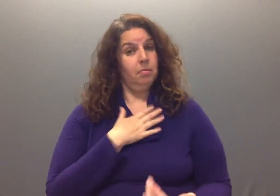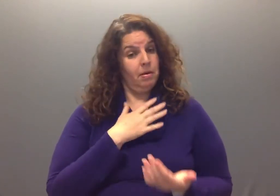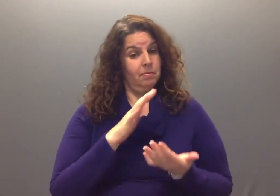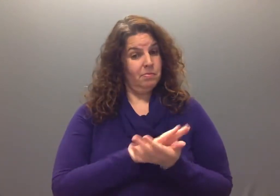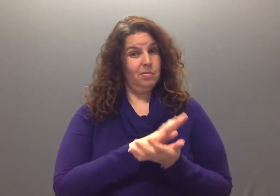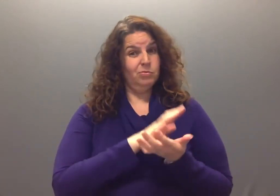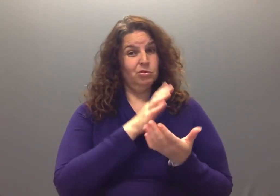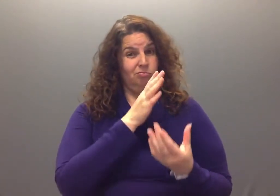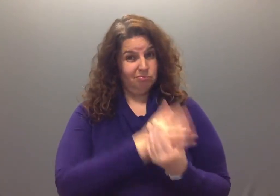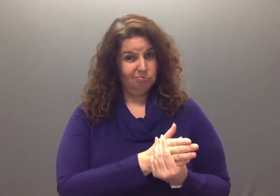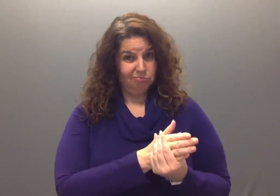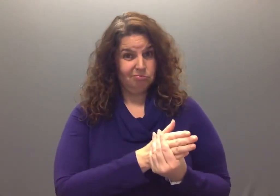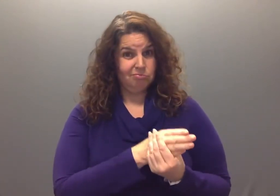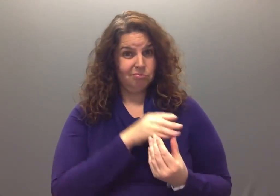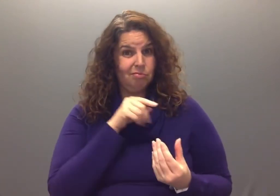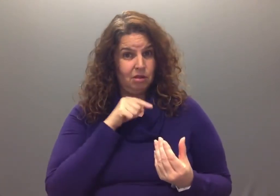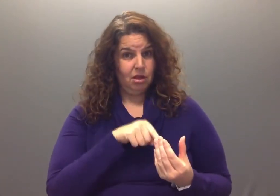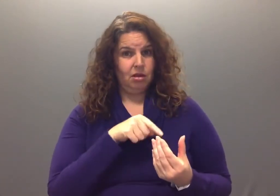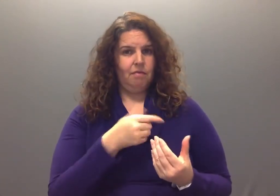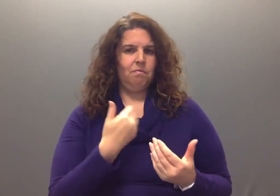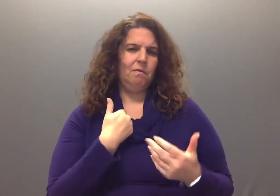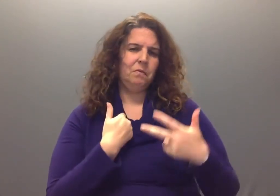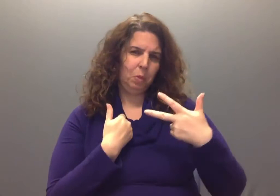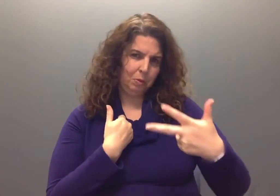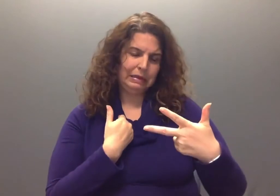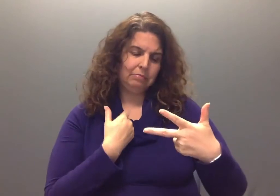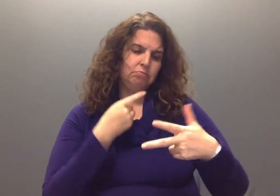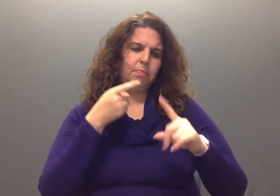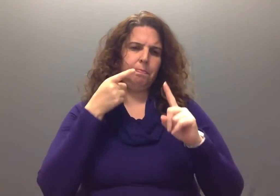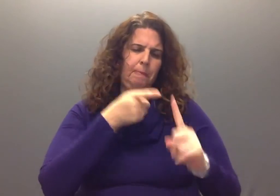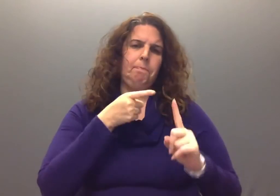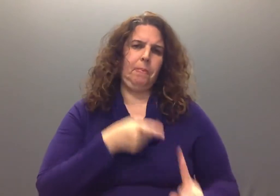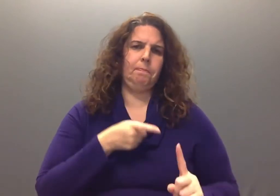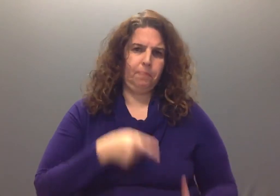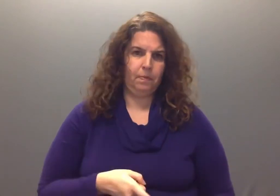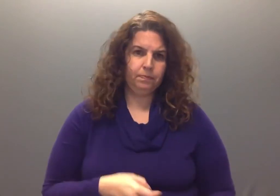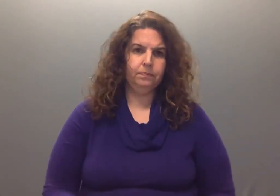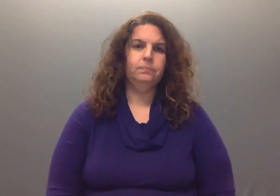My chapter covers three points.